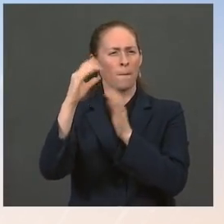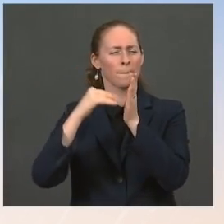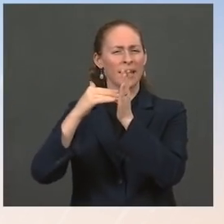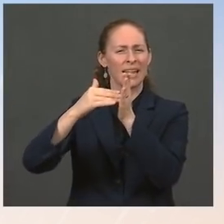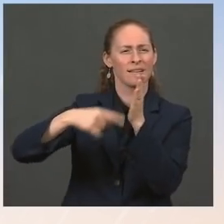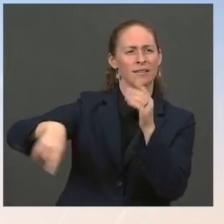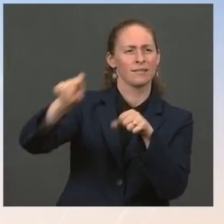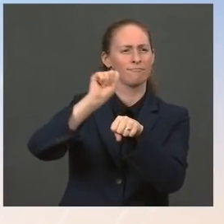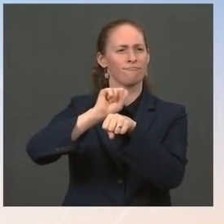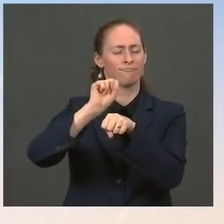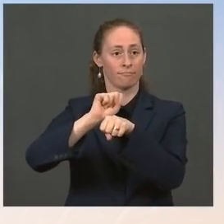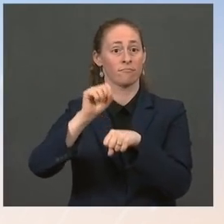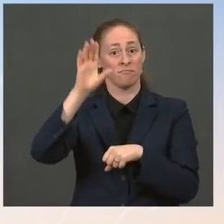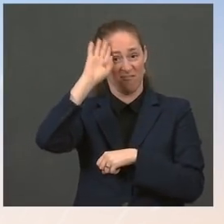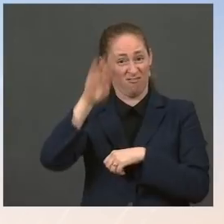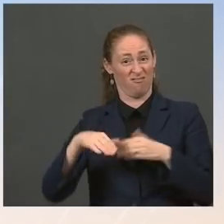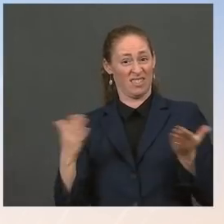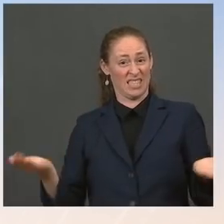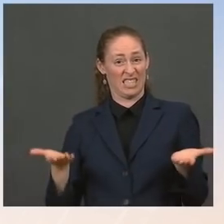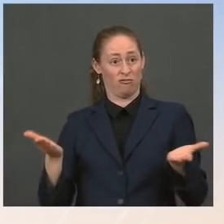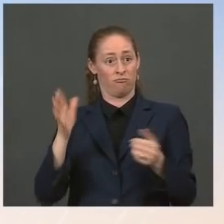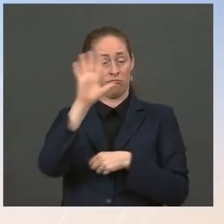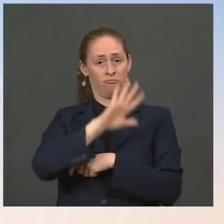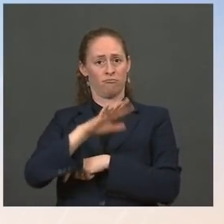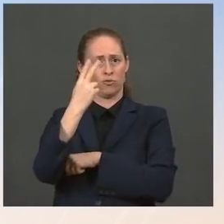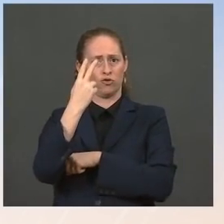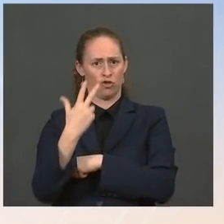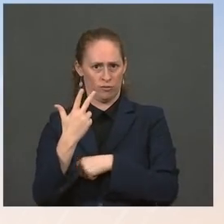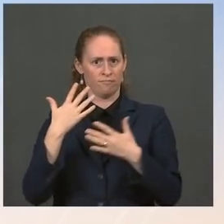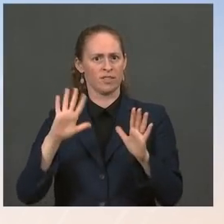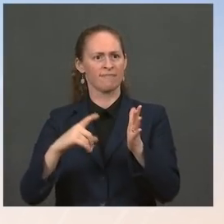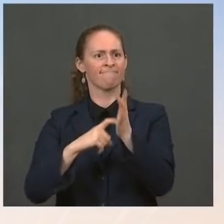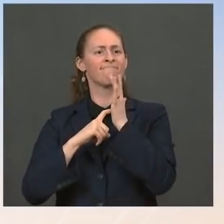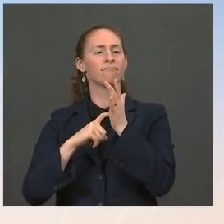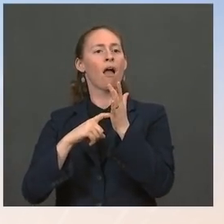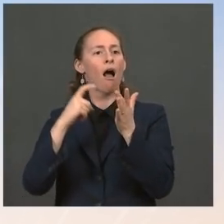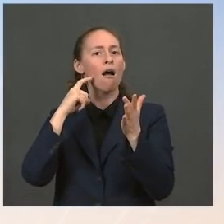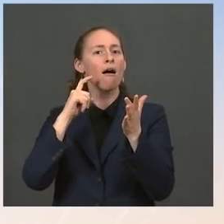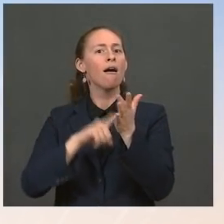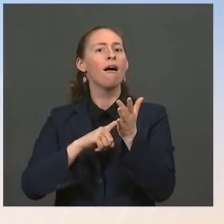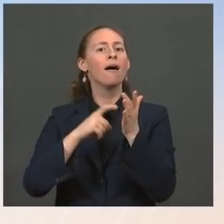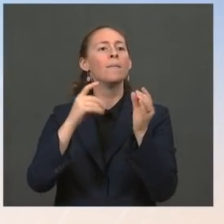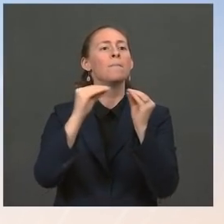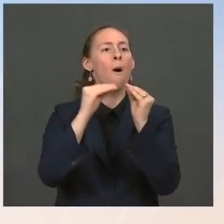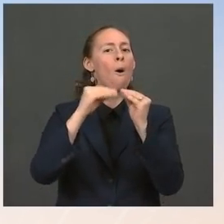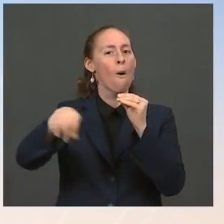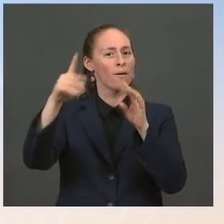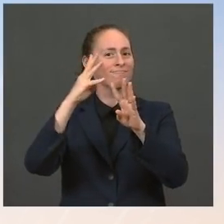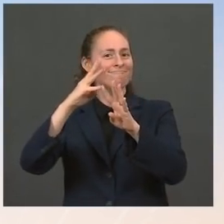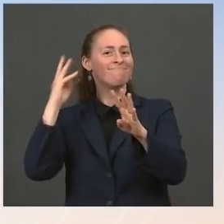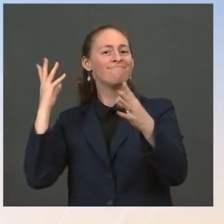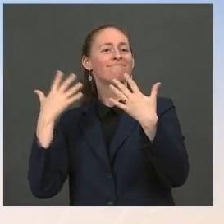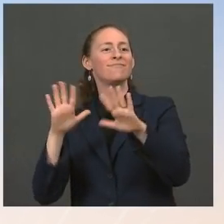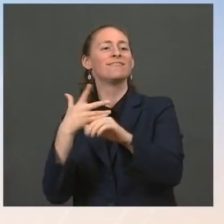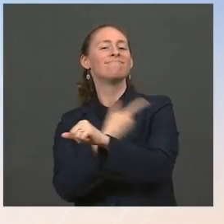and that's why we're seeing growing momentum for vaccination requirements across the sectors and across the country. Alex, go ahead.